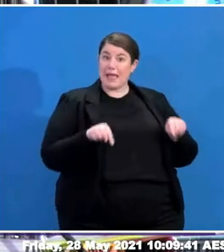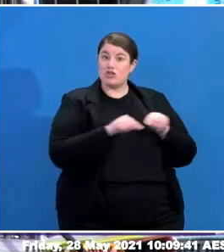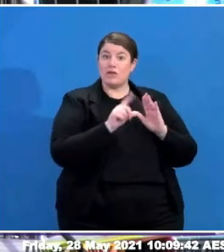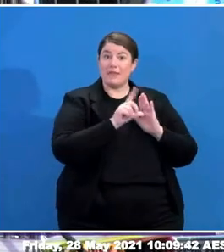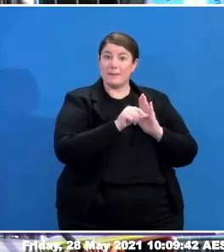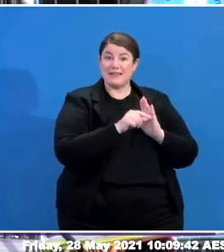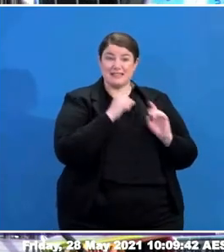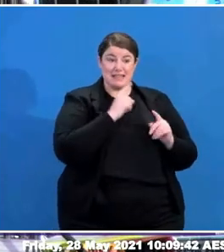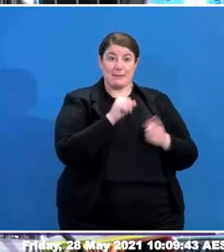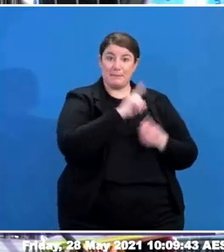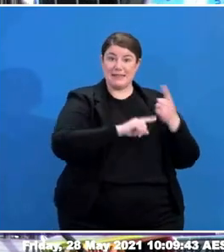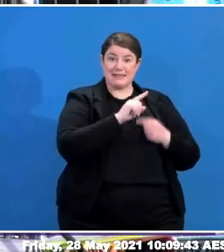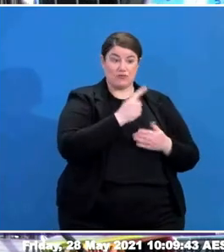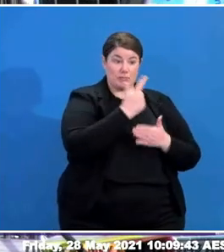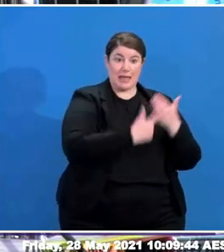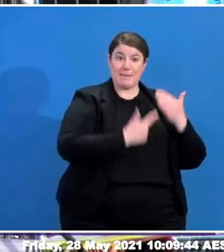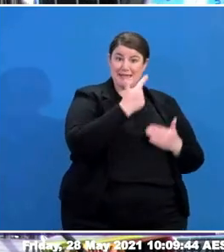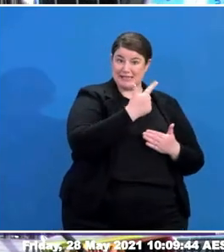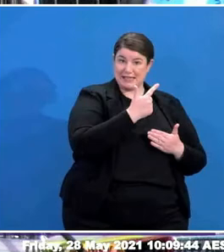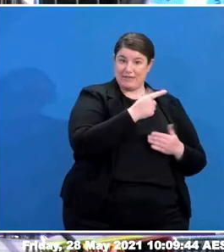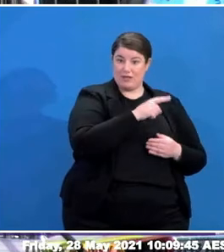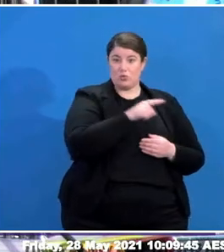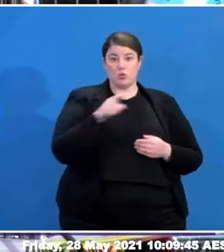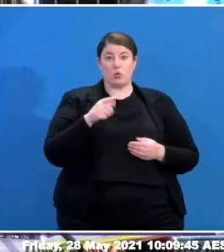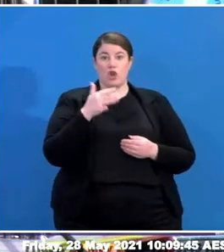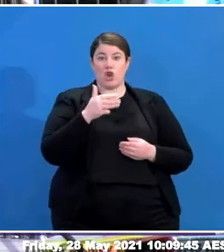went from 7.30 am and closed at 9.50 am.